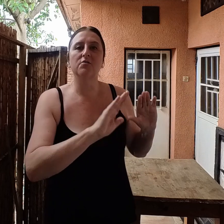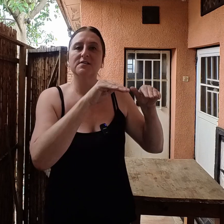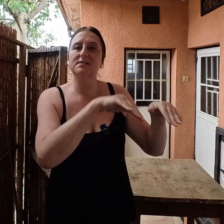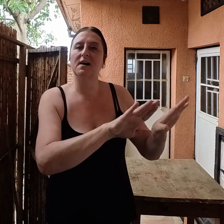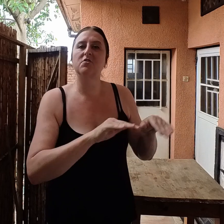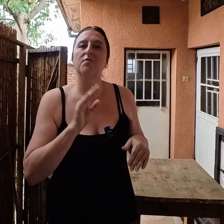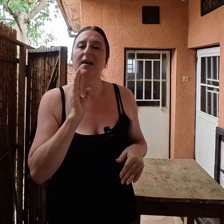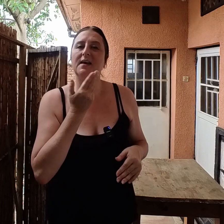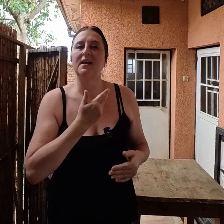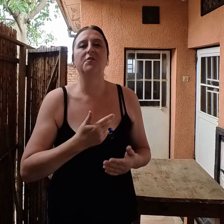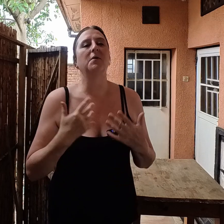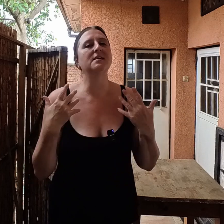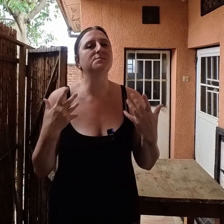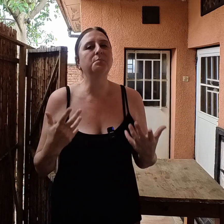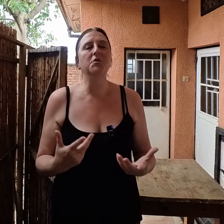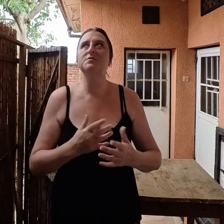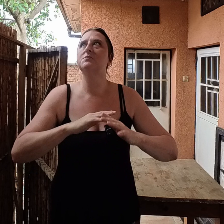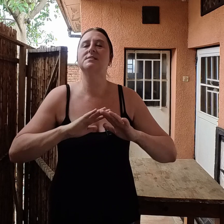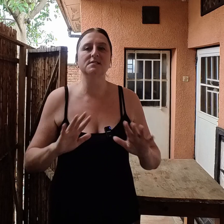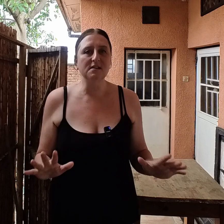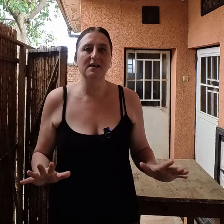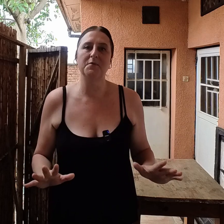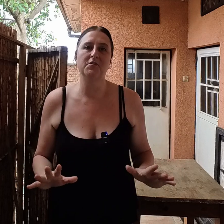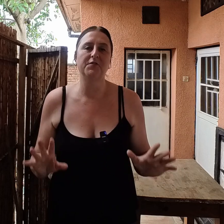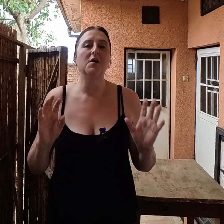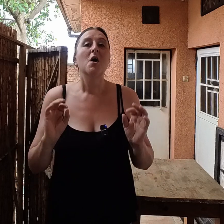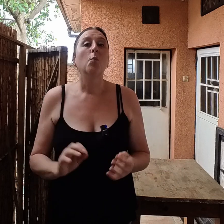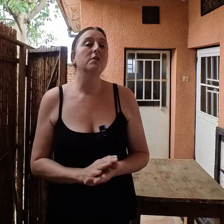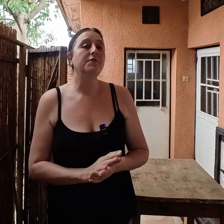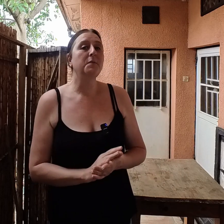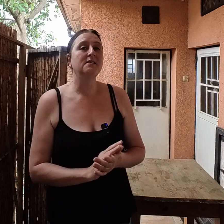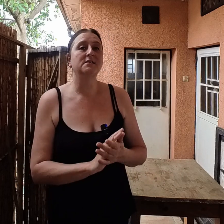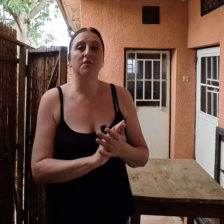on the side of Lake Kivu. It's beautiful. Stunningly beautiful. A wonderful place to go